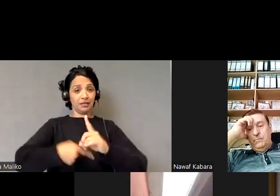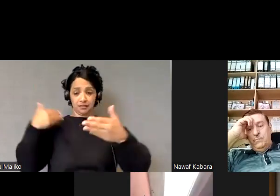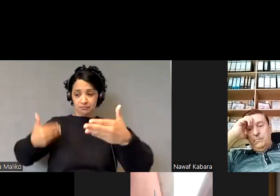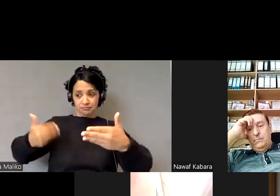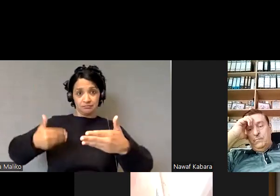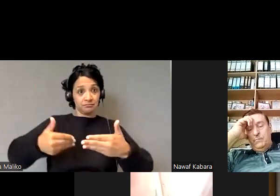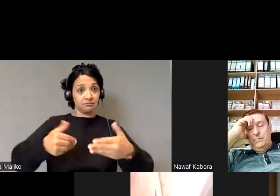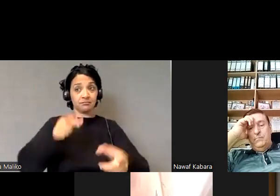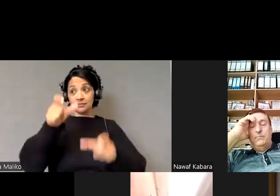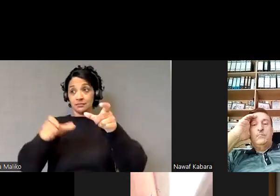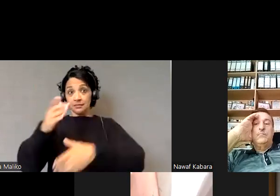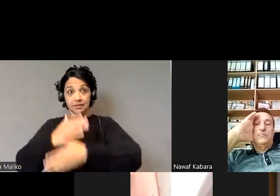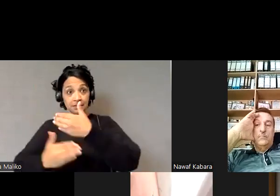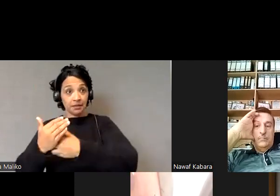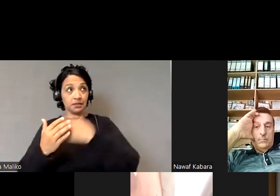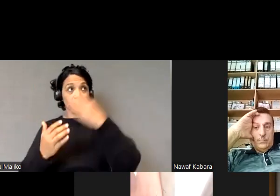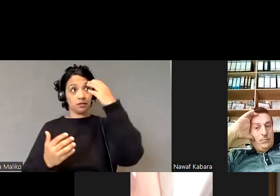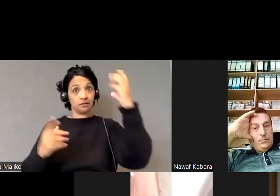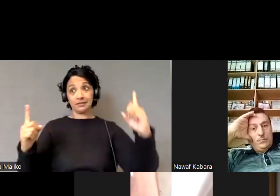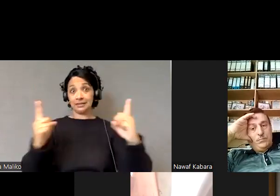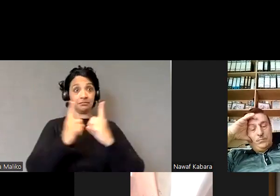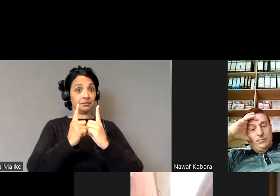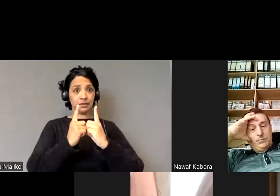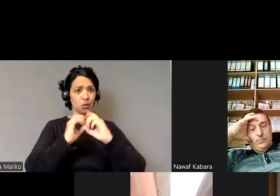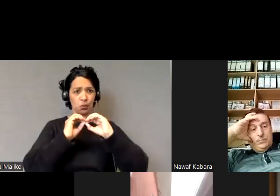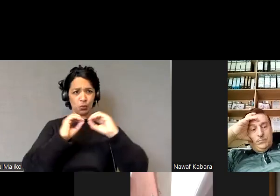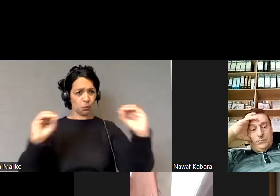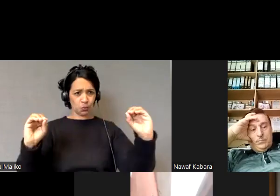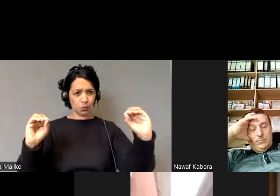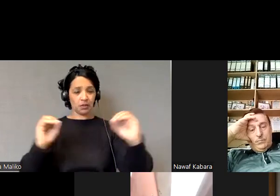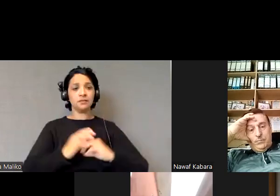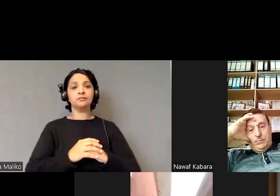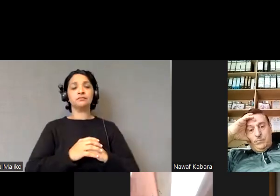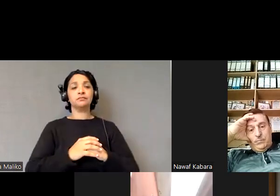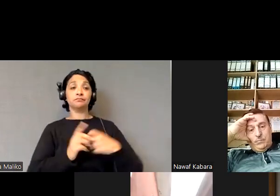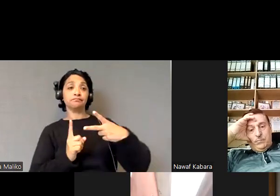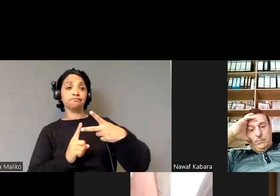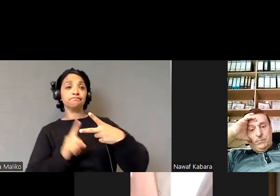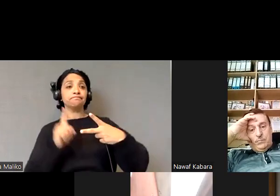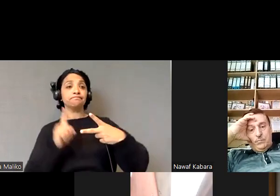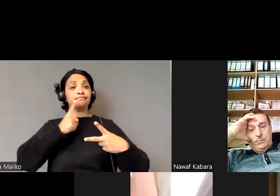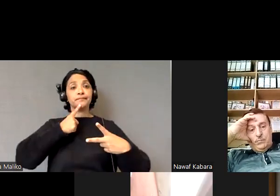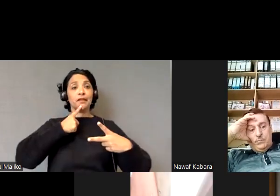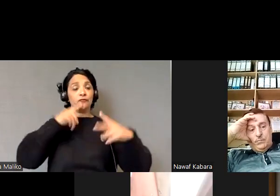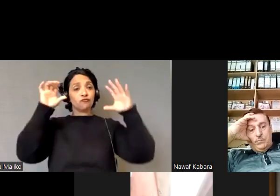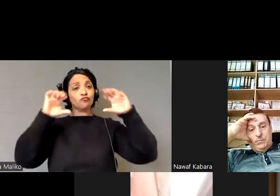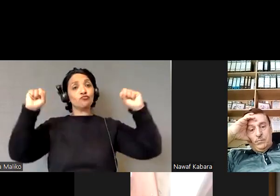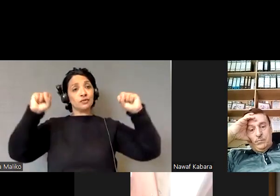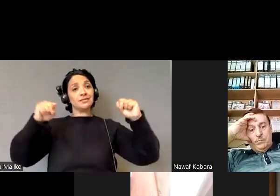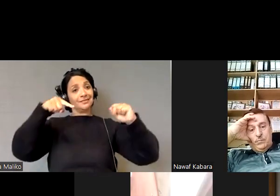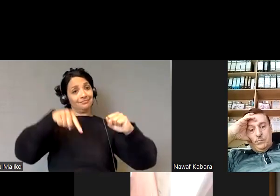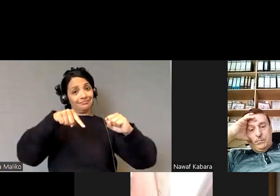Igor of the Ukrainian society of the deaf in the Mikolev region explained they decided